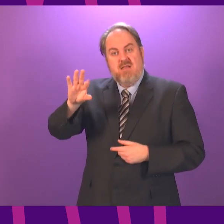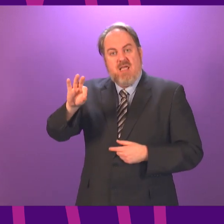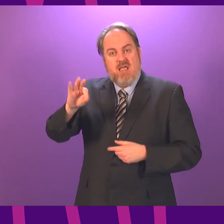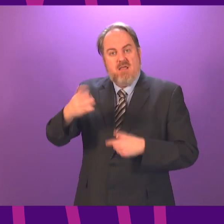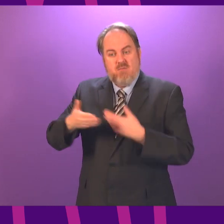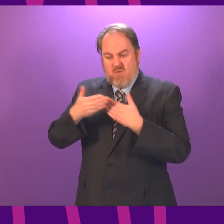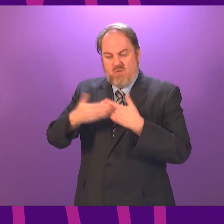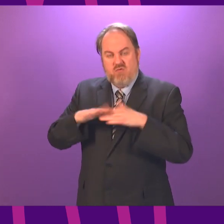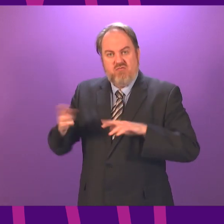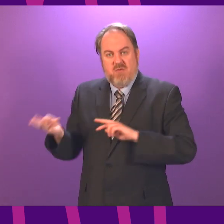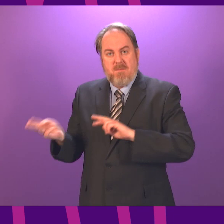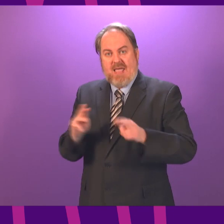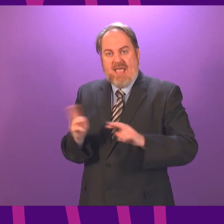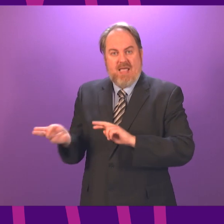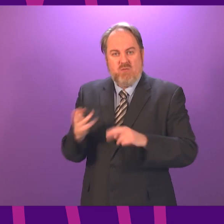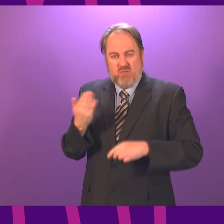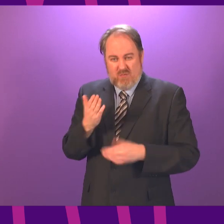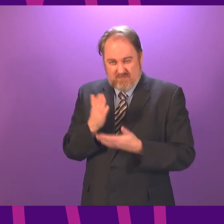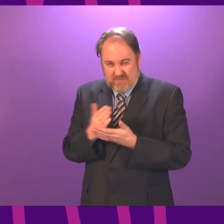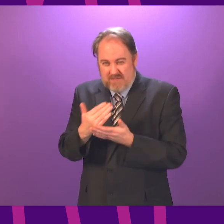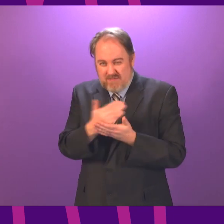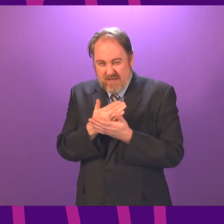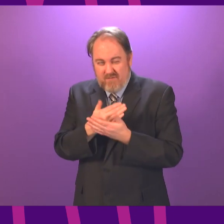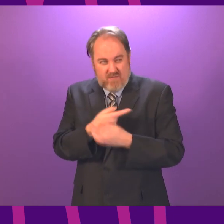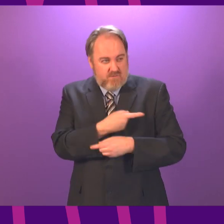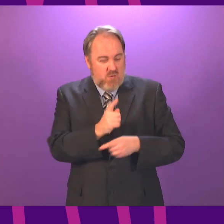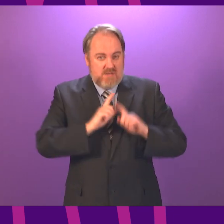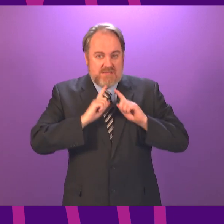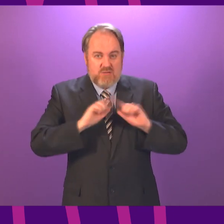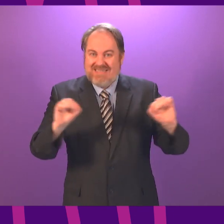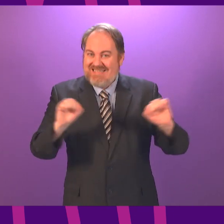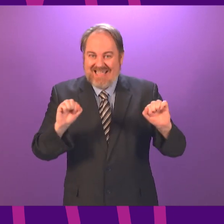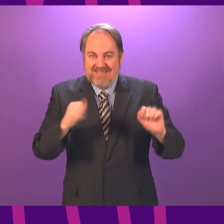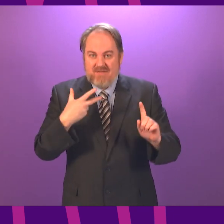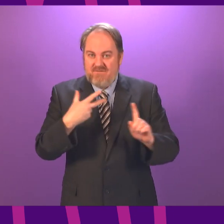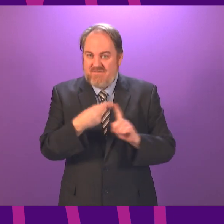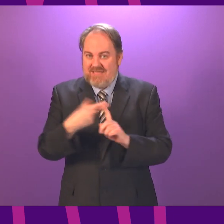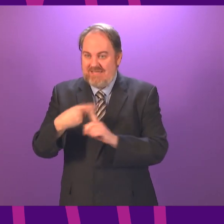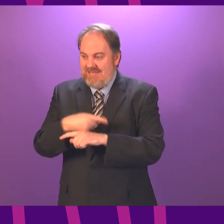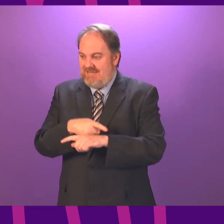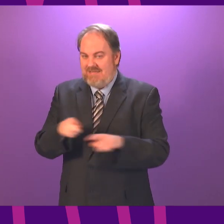we must ask whether it is safe for those teachers who have not been vaccinated to be sent back